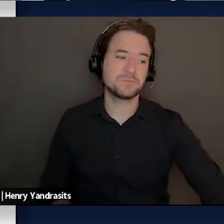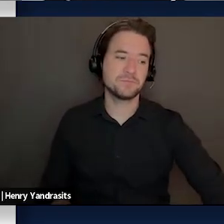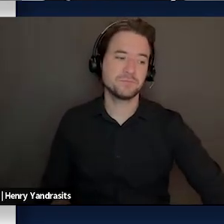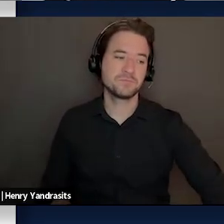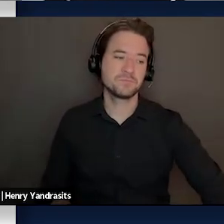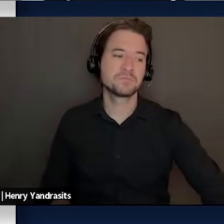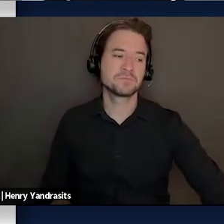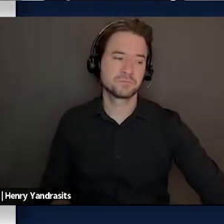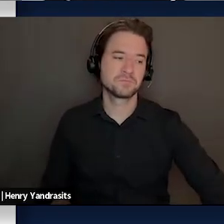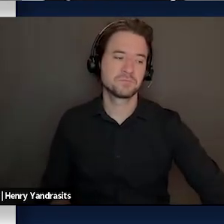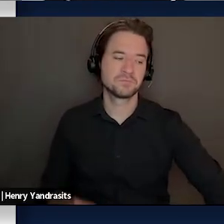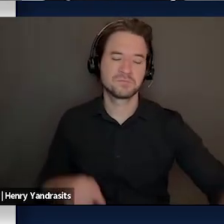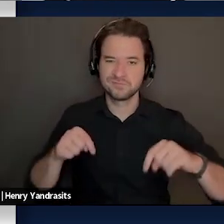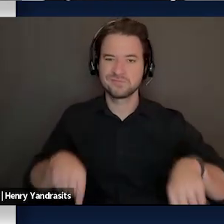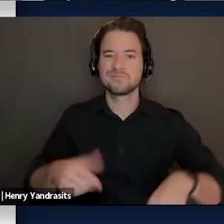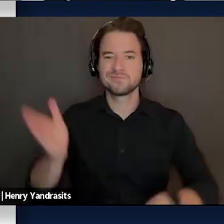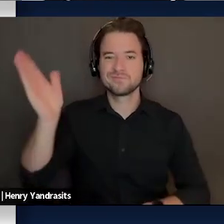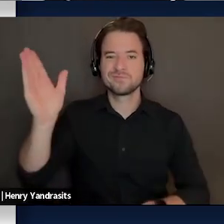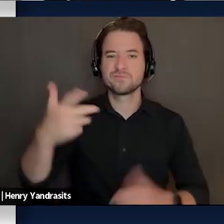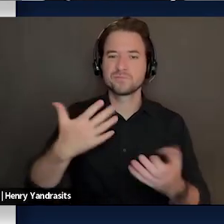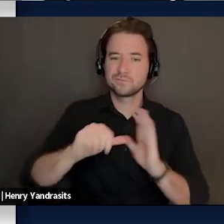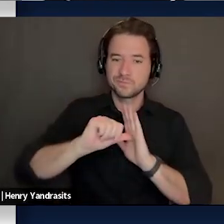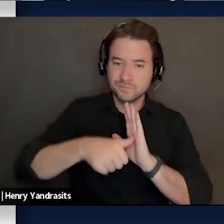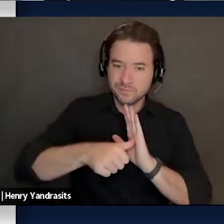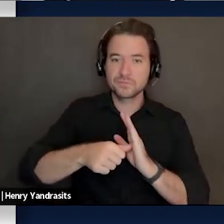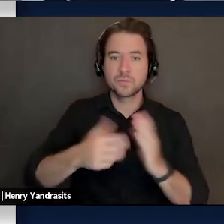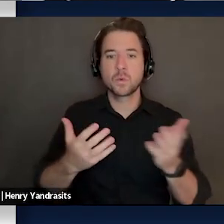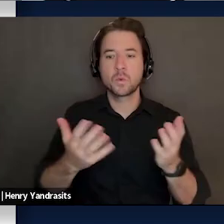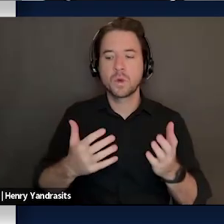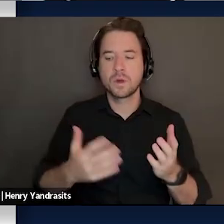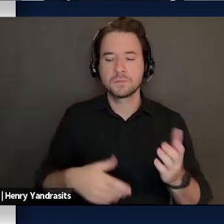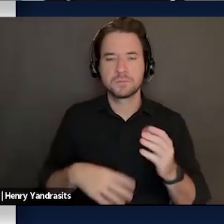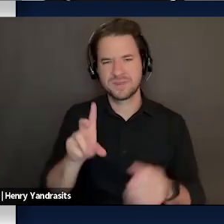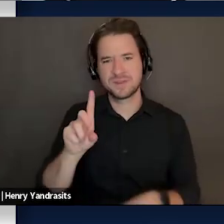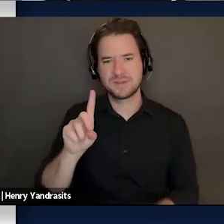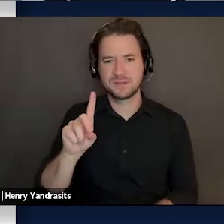So the highlight of today's presentation is taking a closer look at the Disability Data Dashboard.